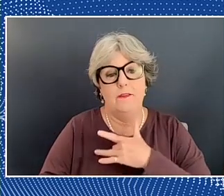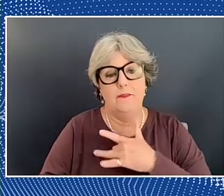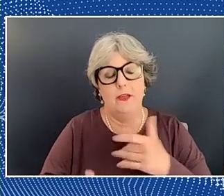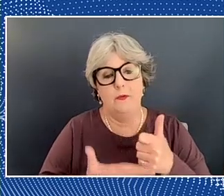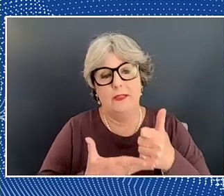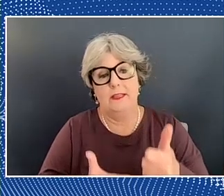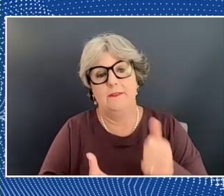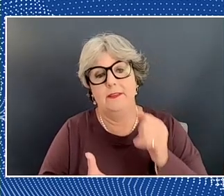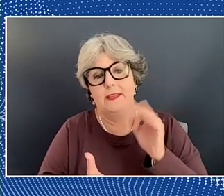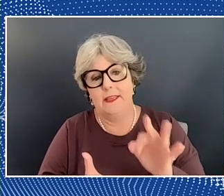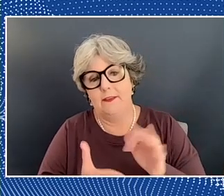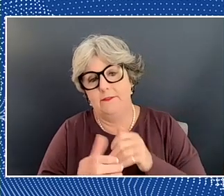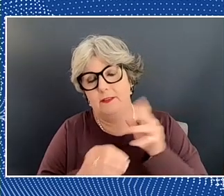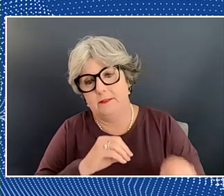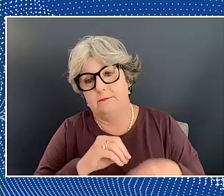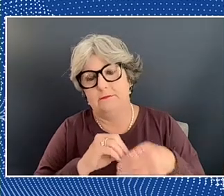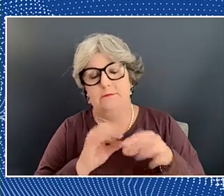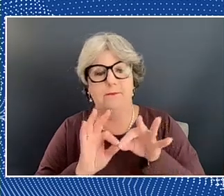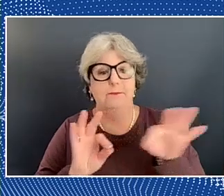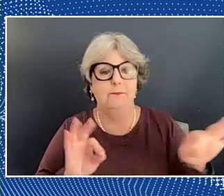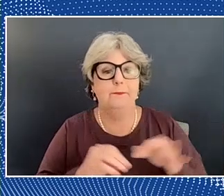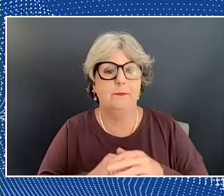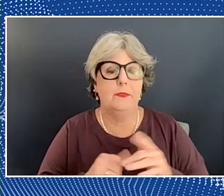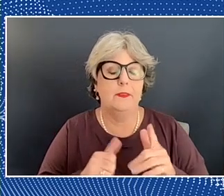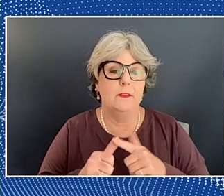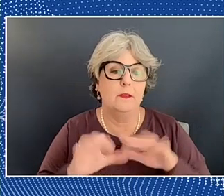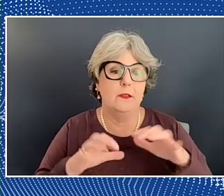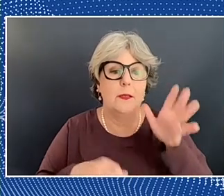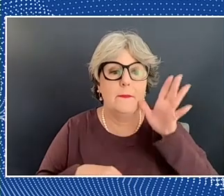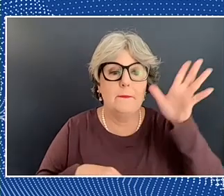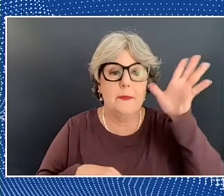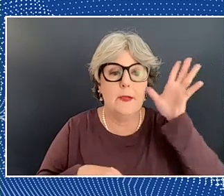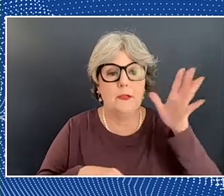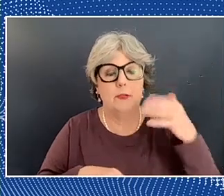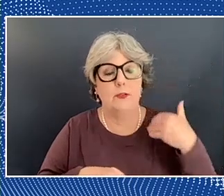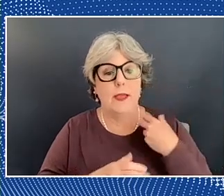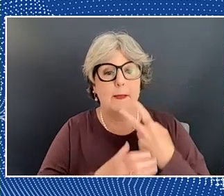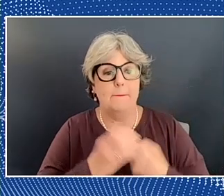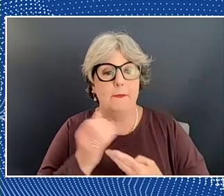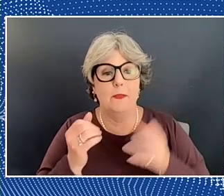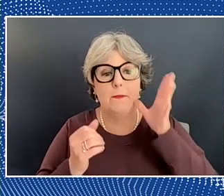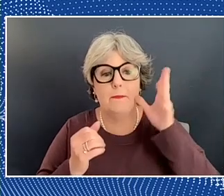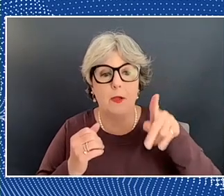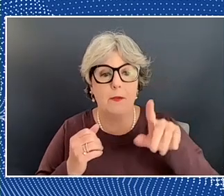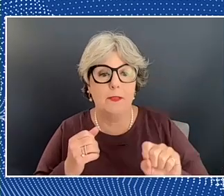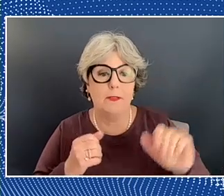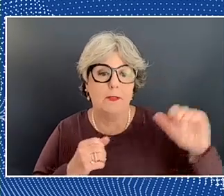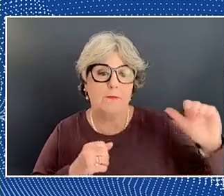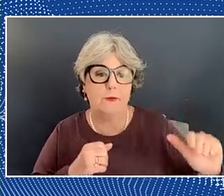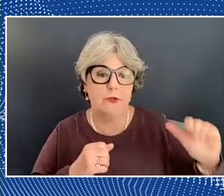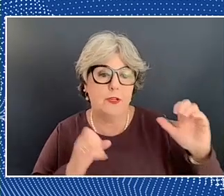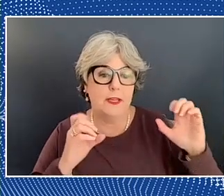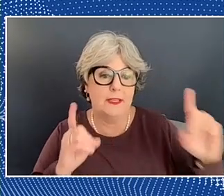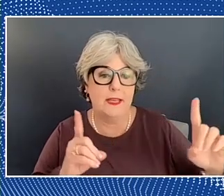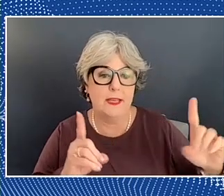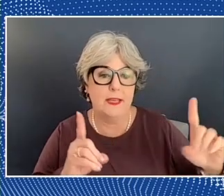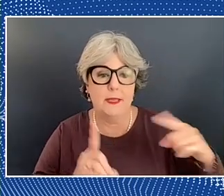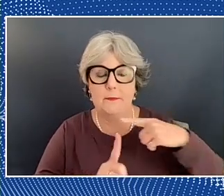into regulation. The first group is parents who carry both Parent PLUS debt for a child's education, plus loans for their own education.